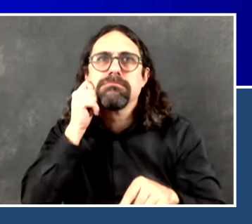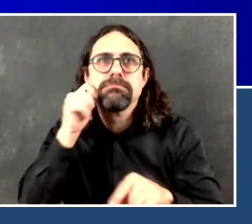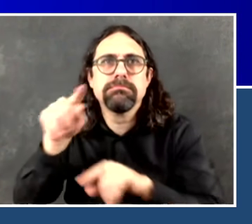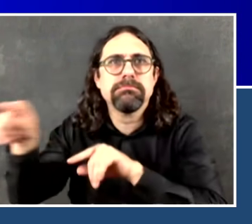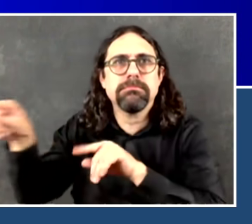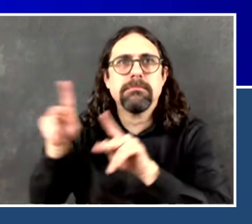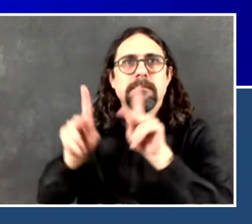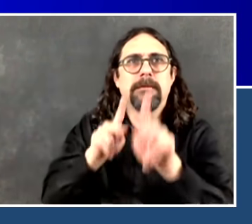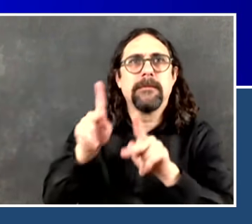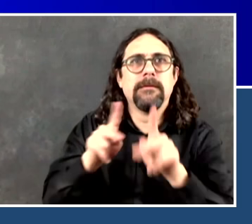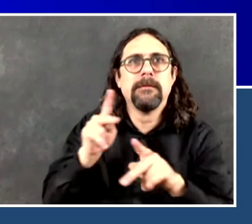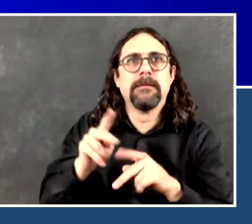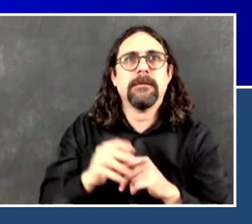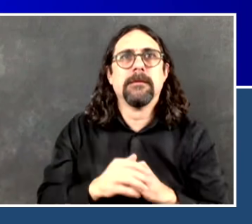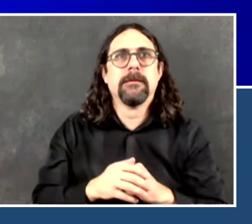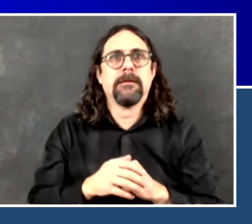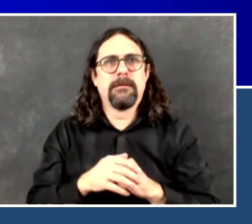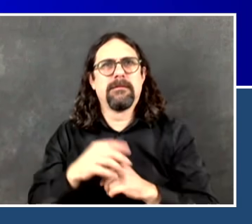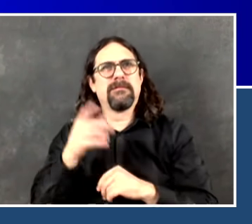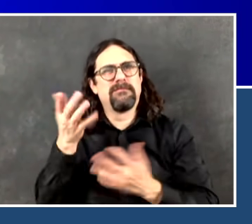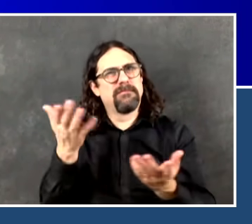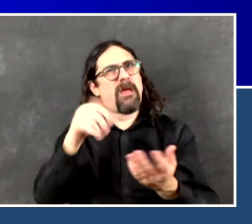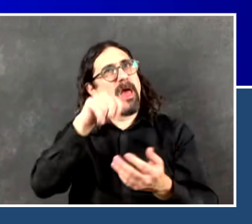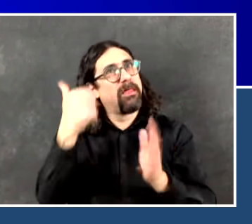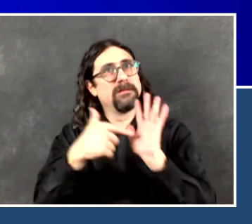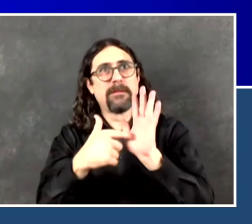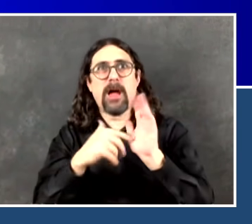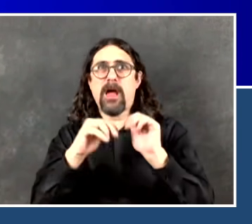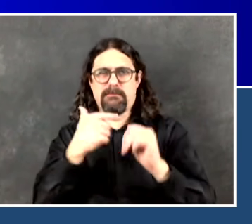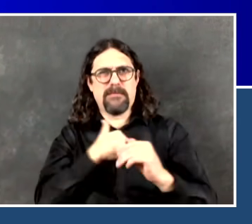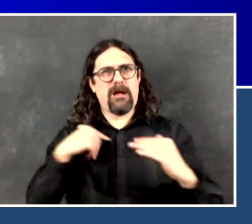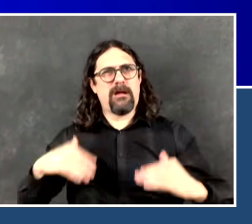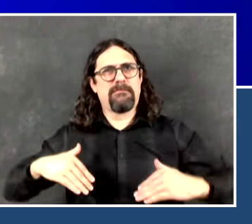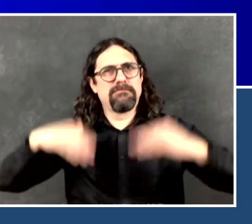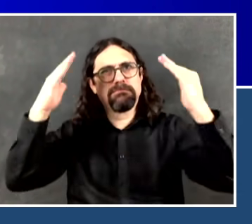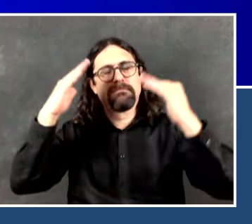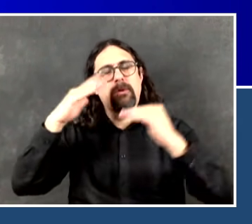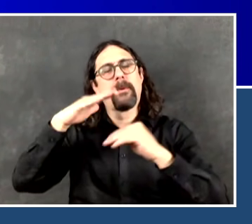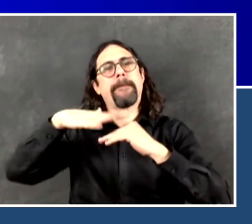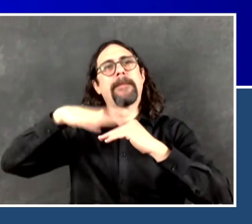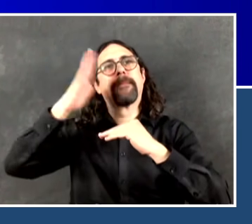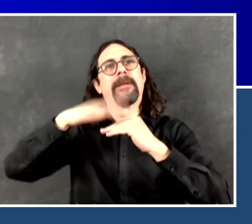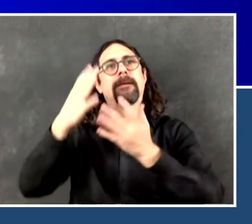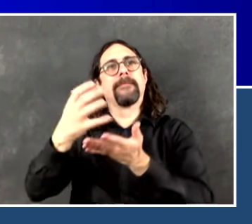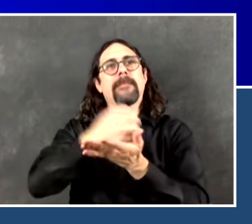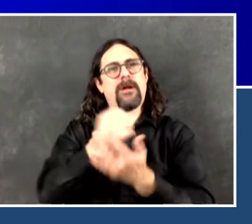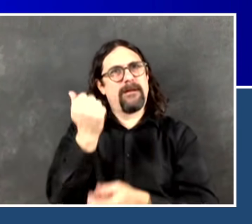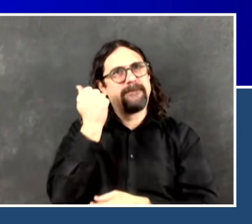FAIRNESS. $15 MINIMUM GWAE, PAID SICK LEAVE, RENT FREEZES. THINGS WE HAVE